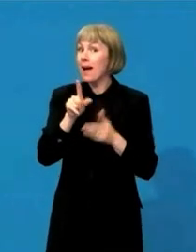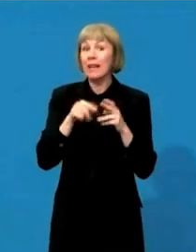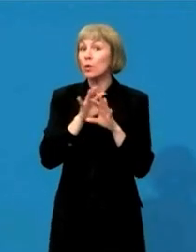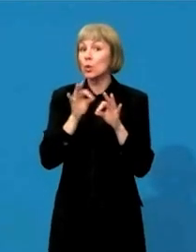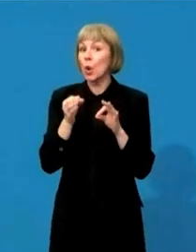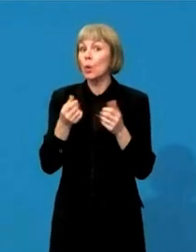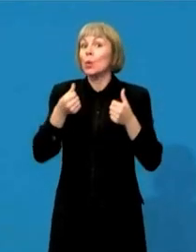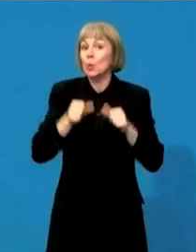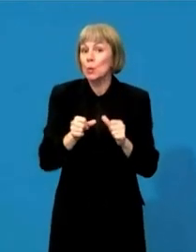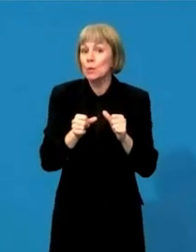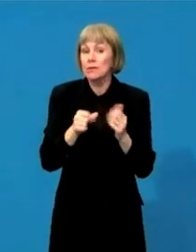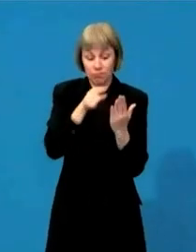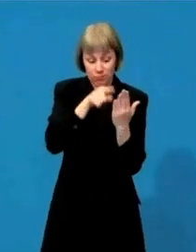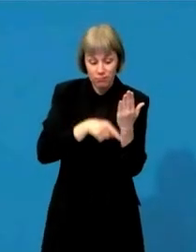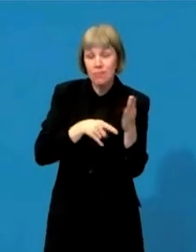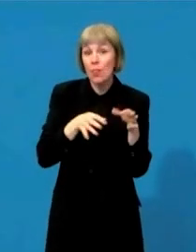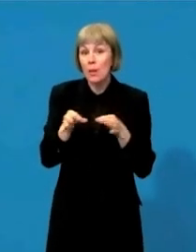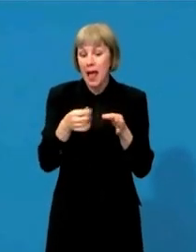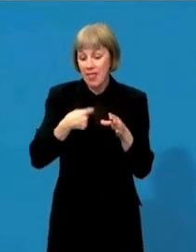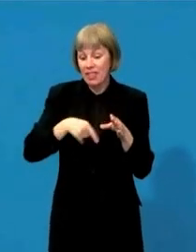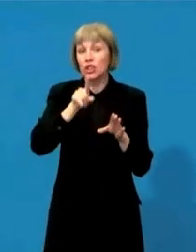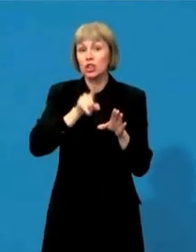year, the money is less next year.